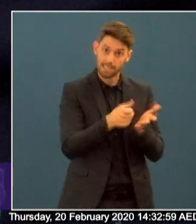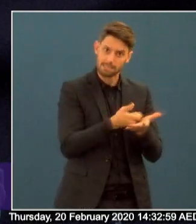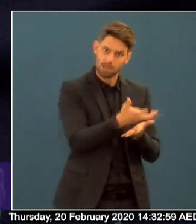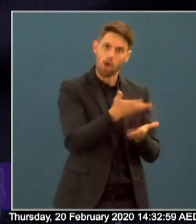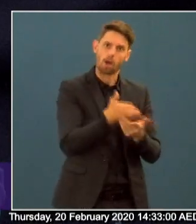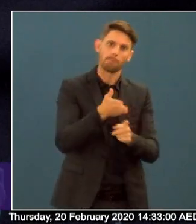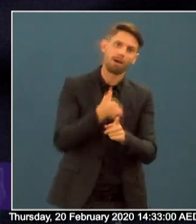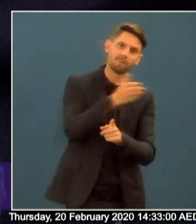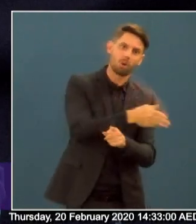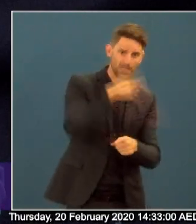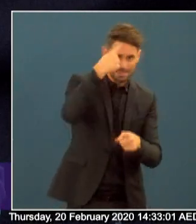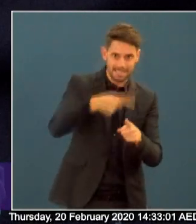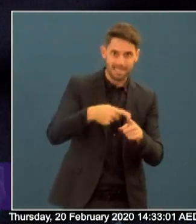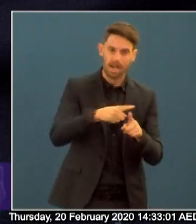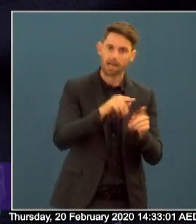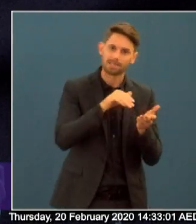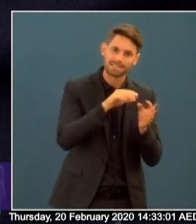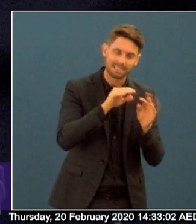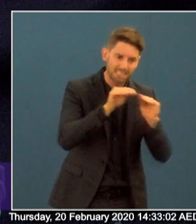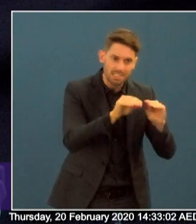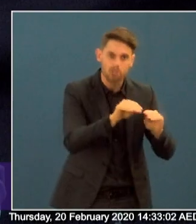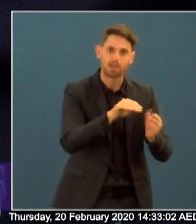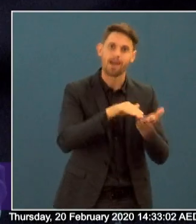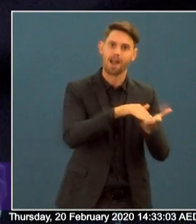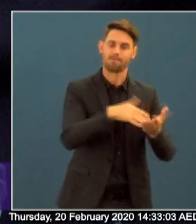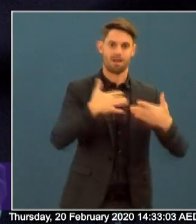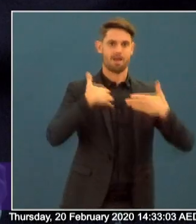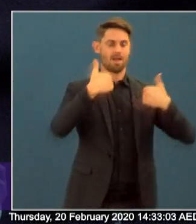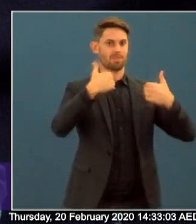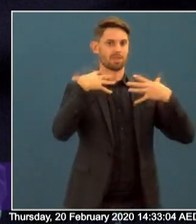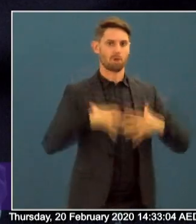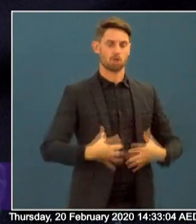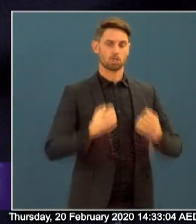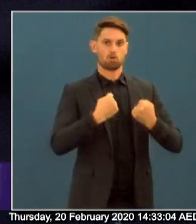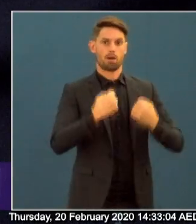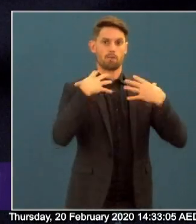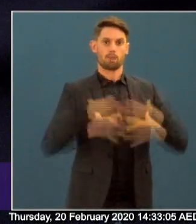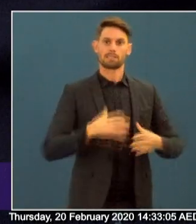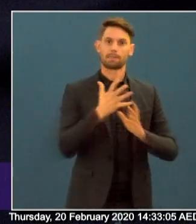is better in servicing the needs of people with cognitive disability, is that right? PROF TROLLOR: That's right.